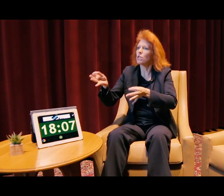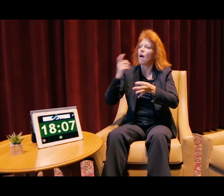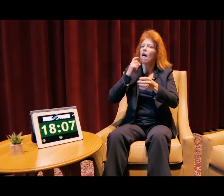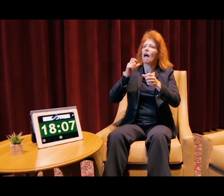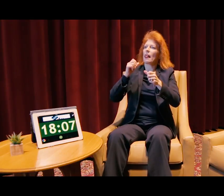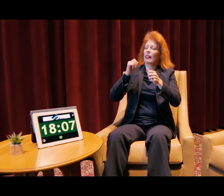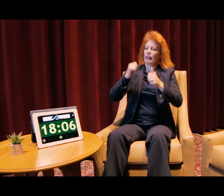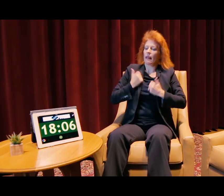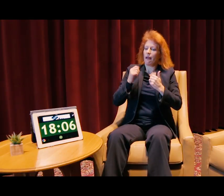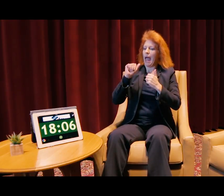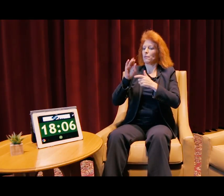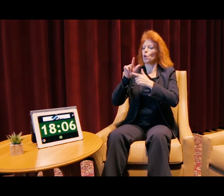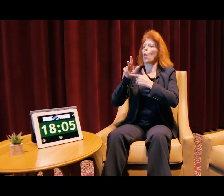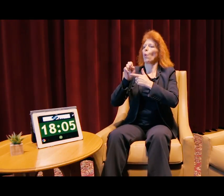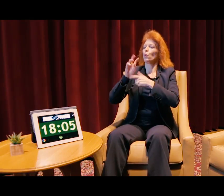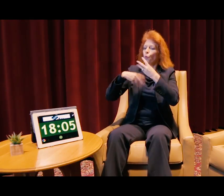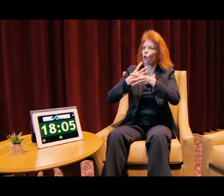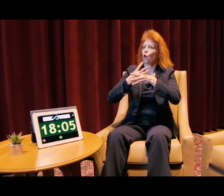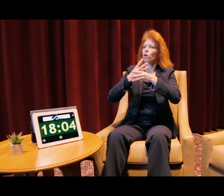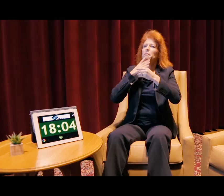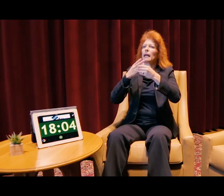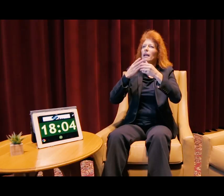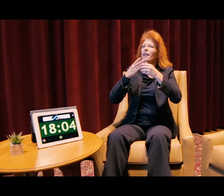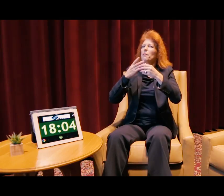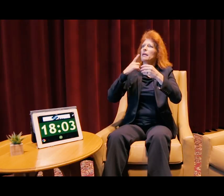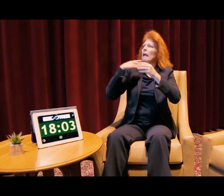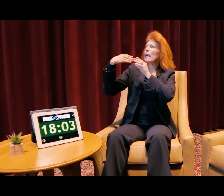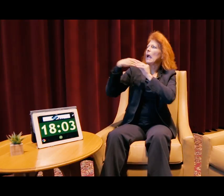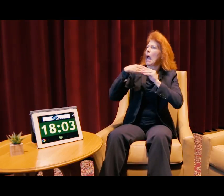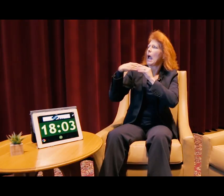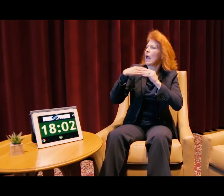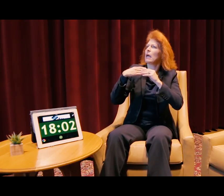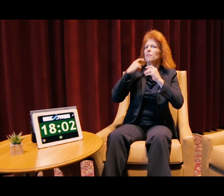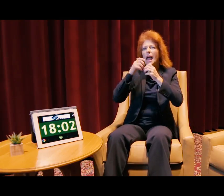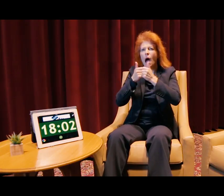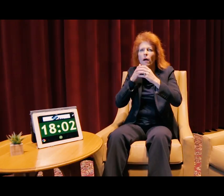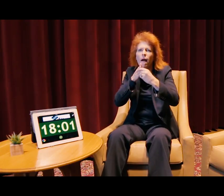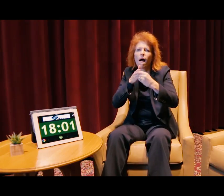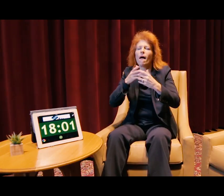by being guided by someone else. Some of the challenge was just figuring out